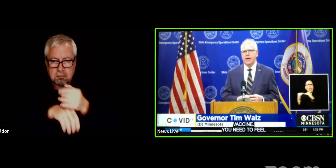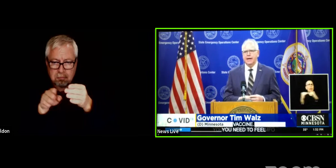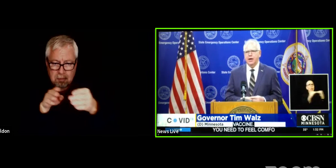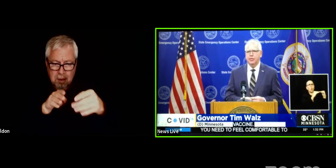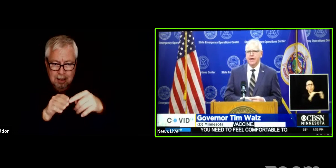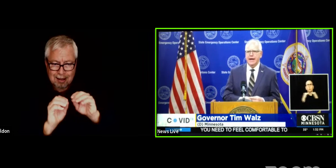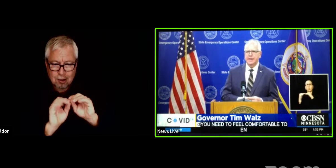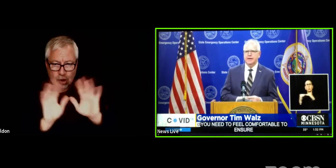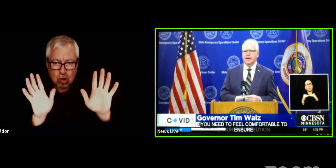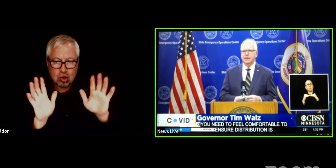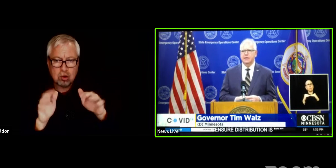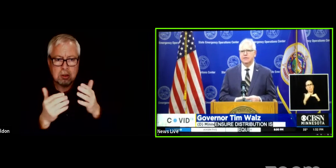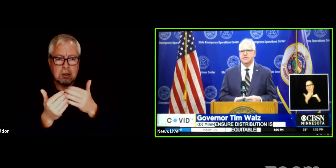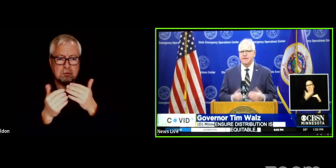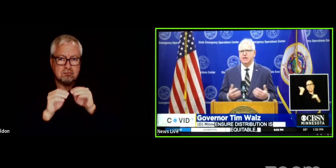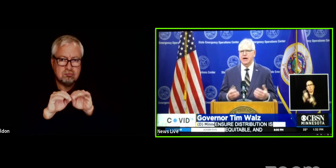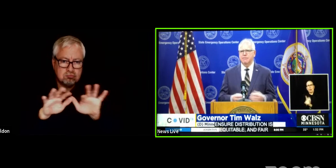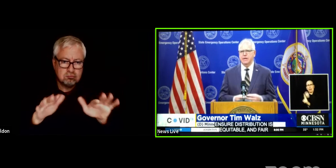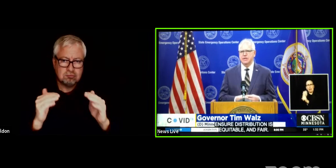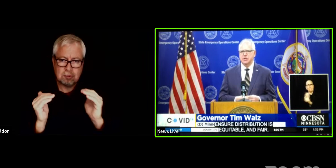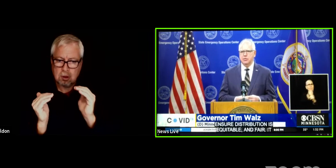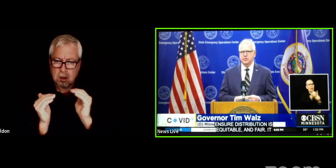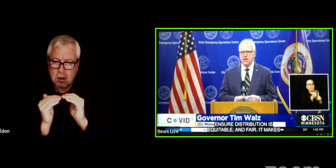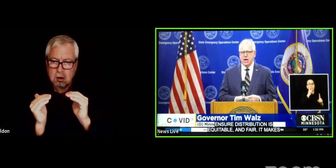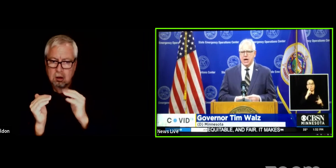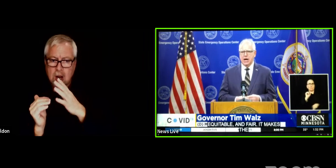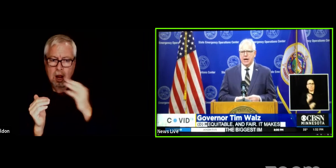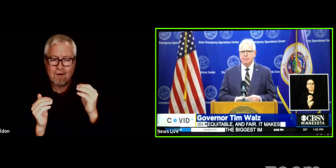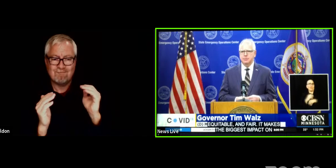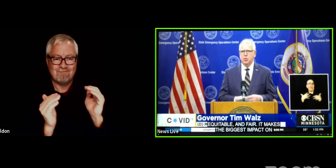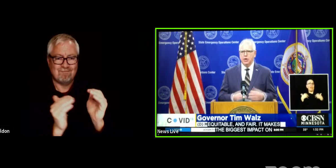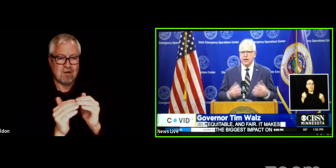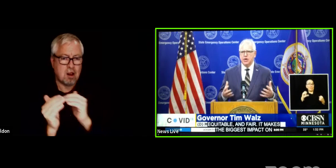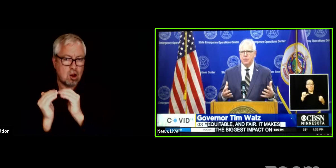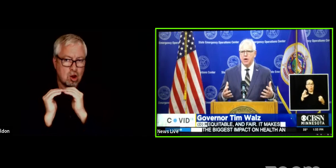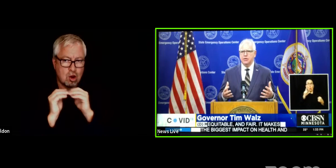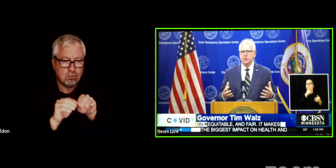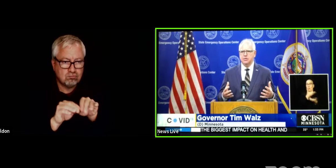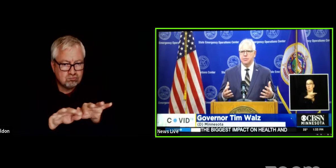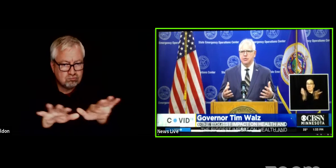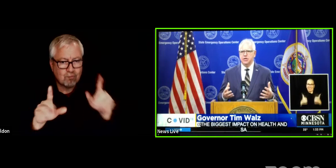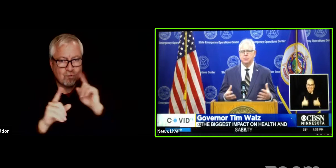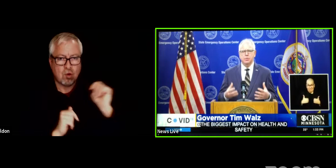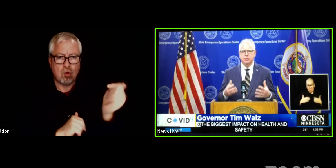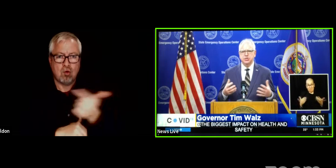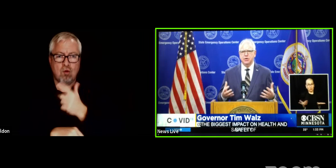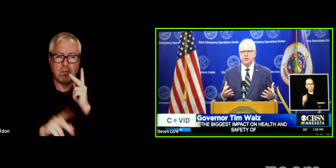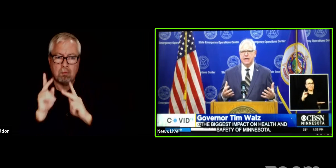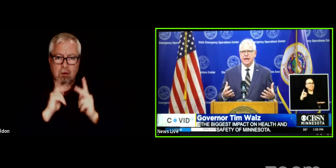HEALTH AND SAFETY OF MINNESOTANS. SO WE'RE GOING TO TRY TO WALK YOU THROUGH SOME OF THOSE THINGS. WE'LL SHARE THE DATA.